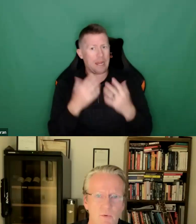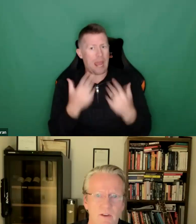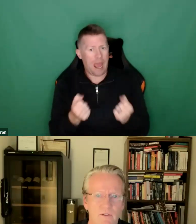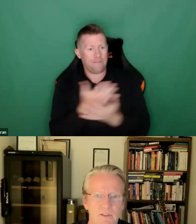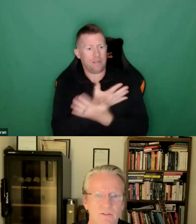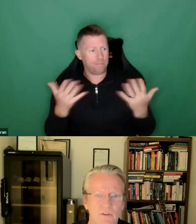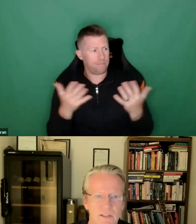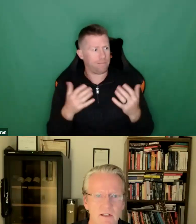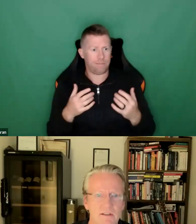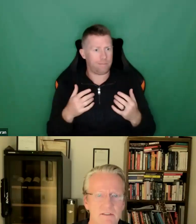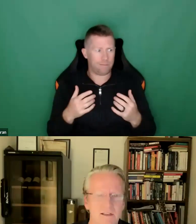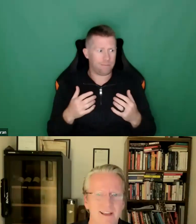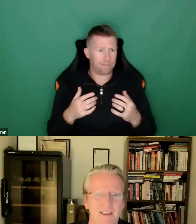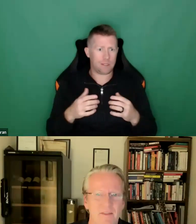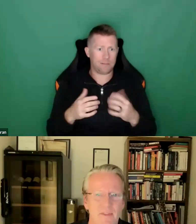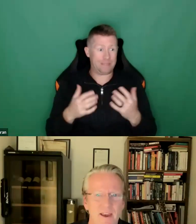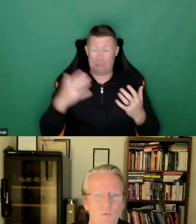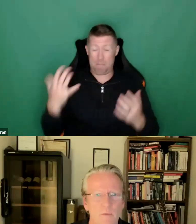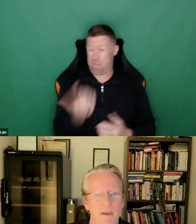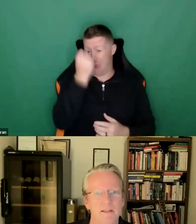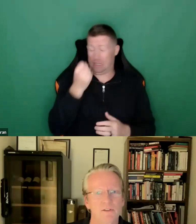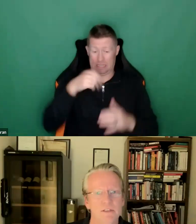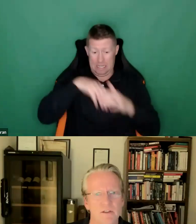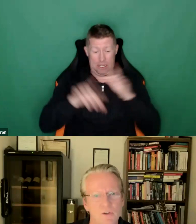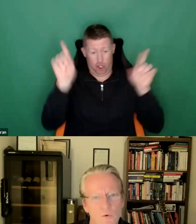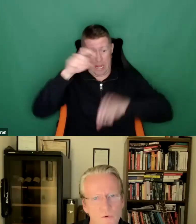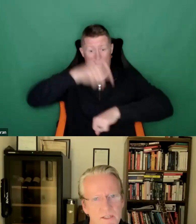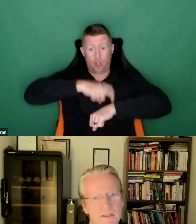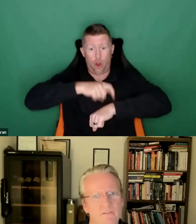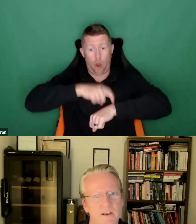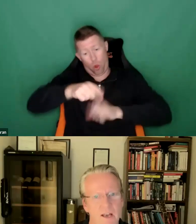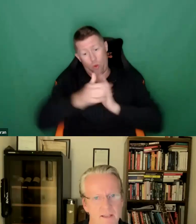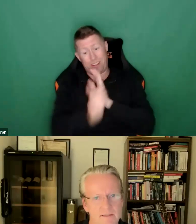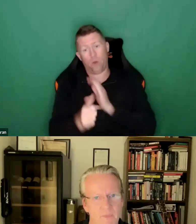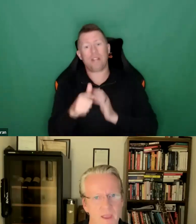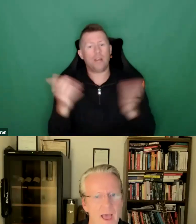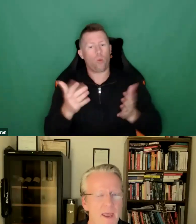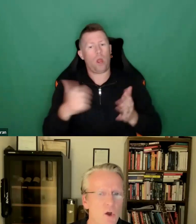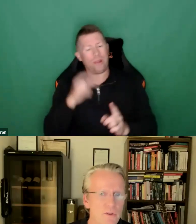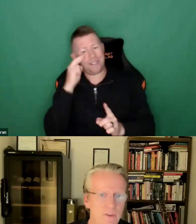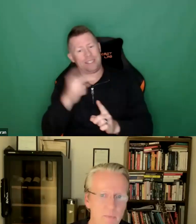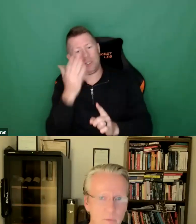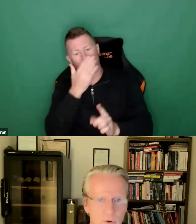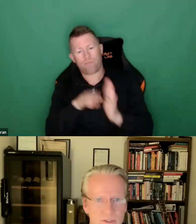but think about them as active skills and future skills. I would call them actually some of the most essential